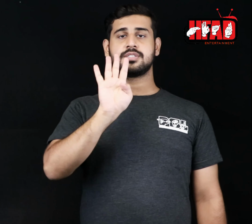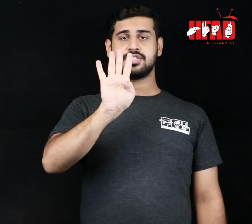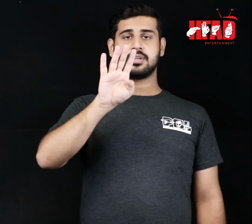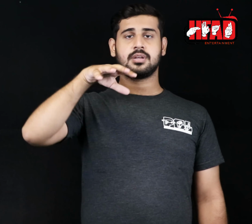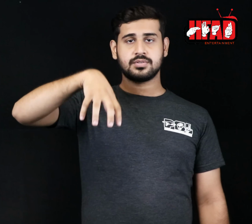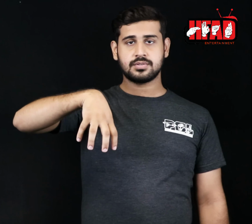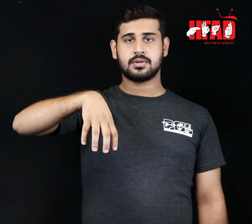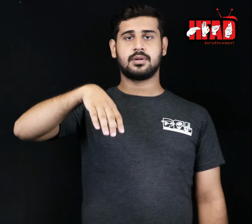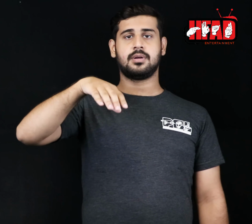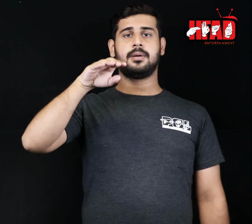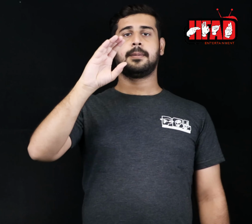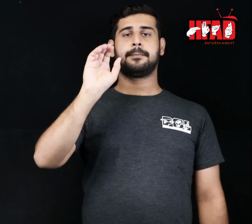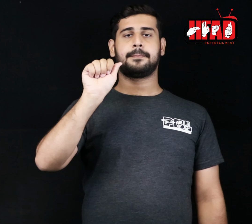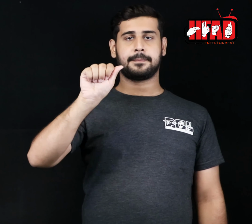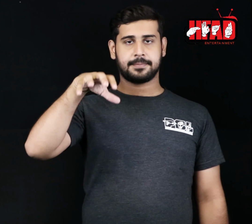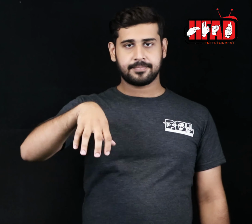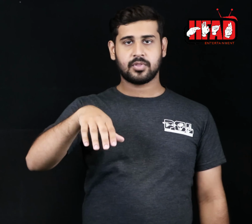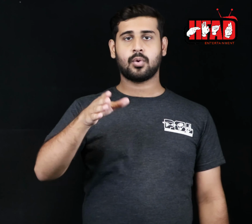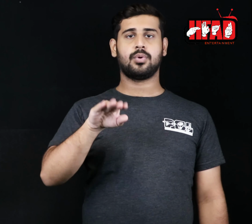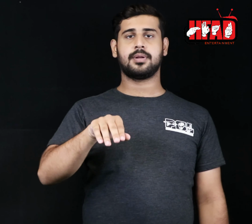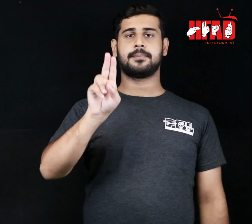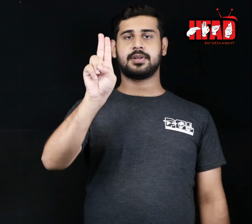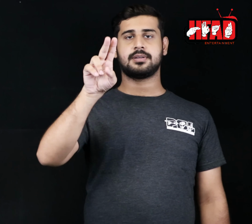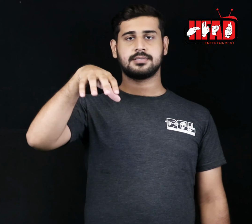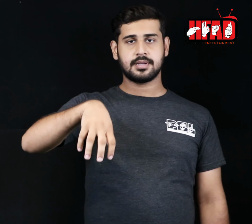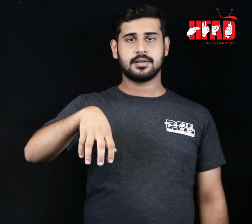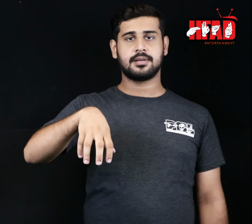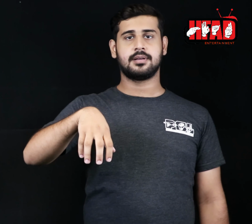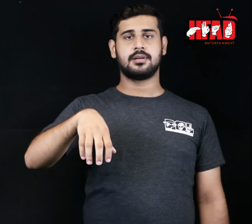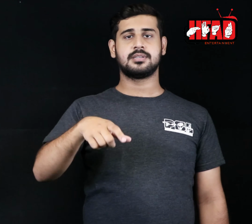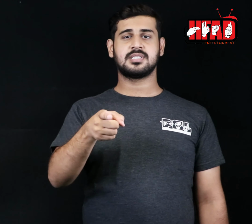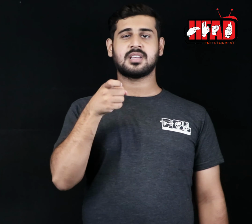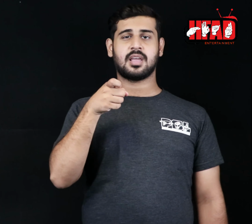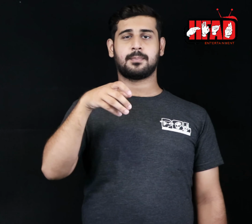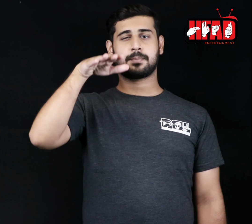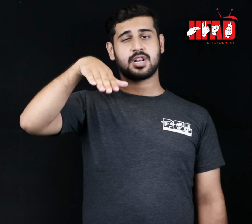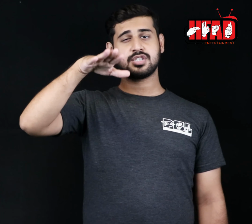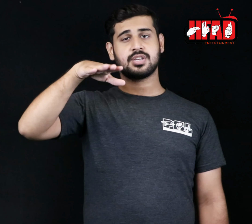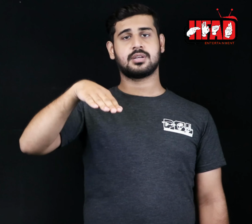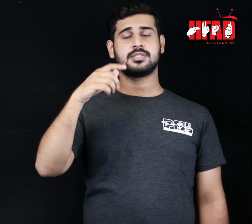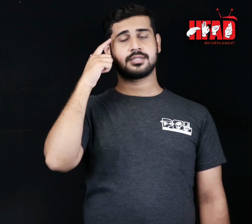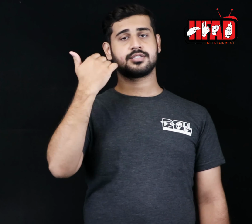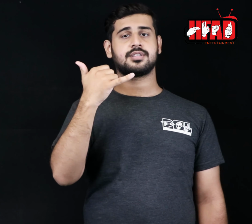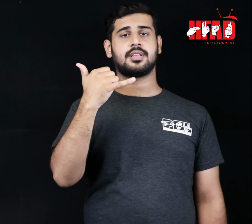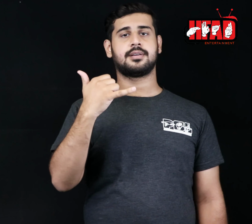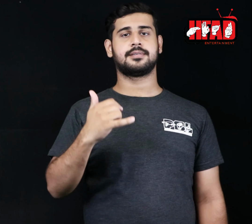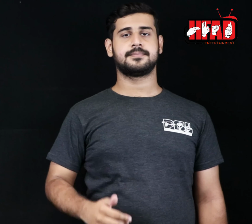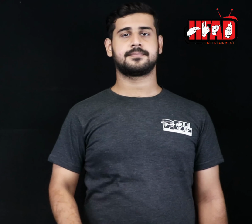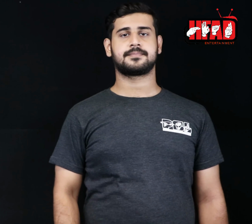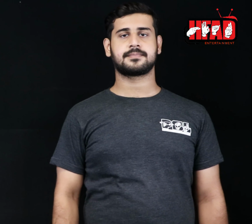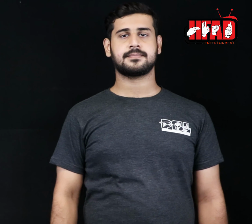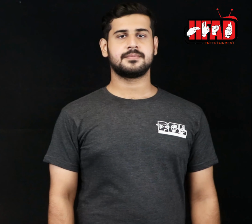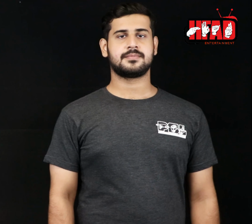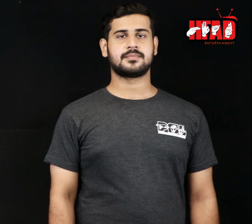Heavy rain forecast for Badin, Tharparkar, and Umerkot.